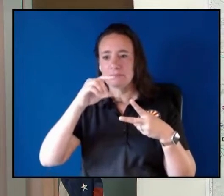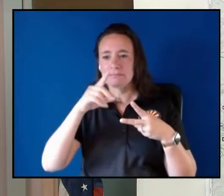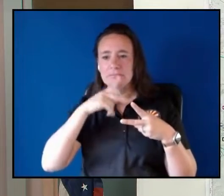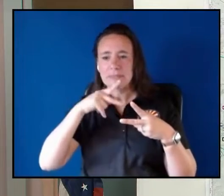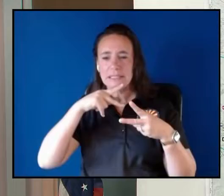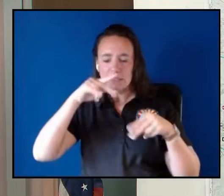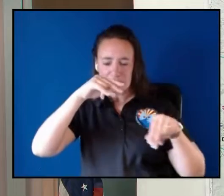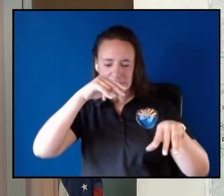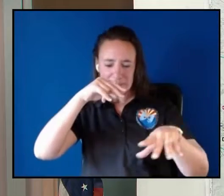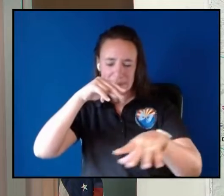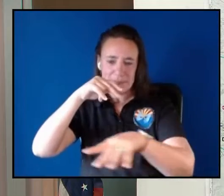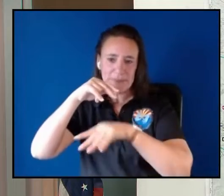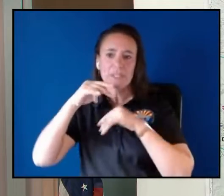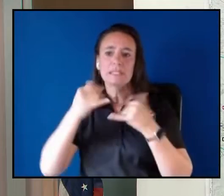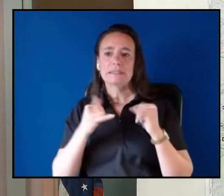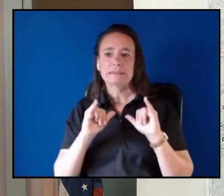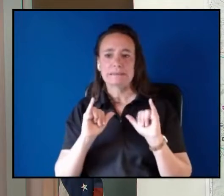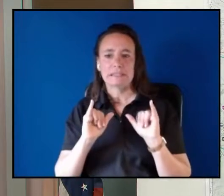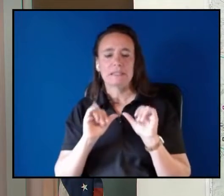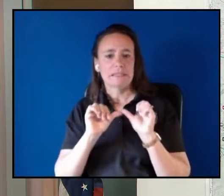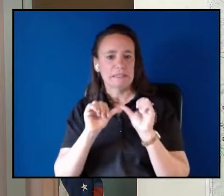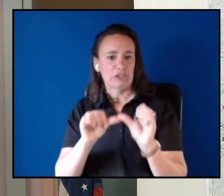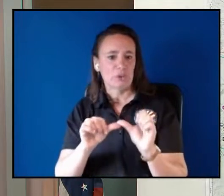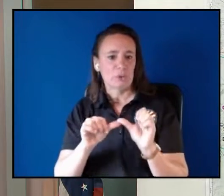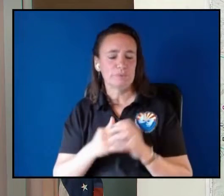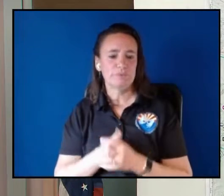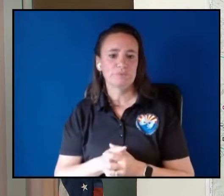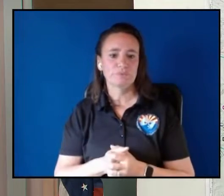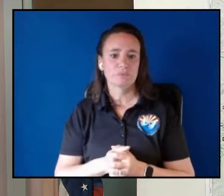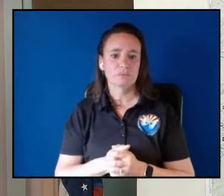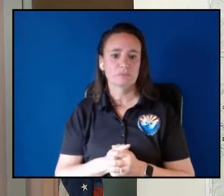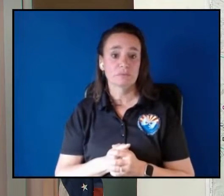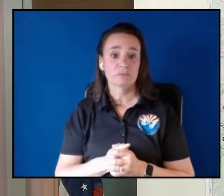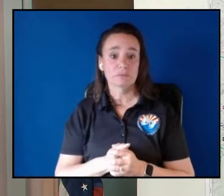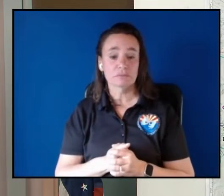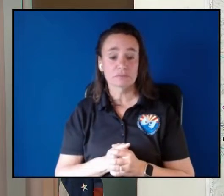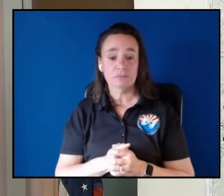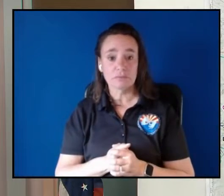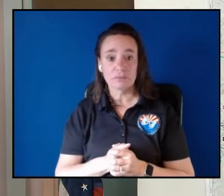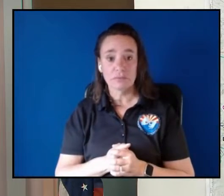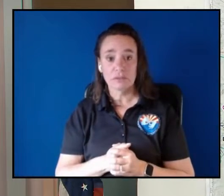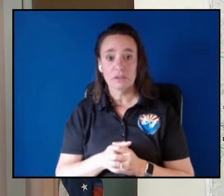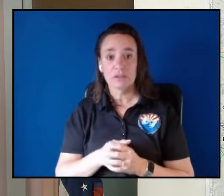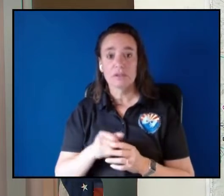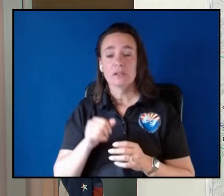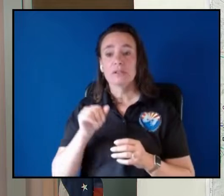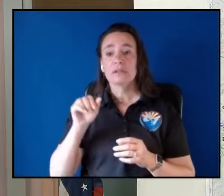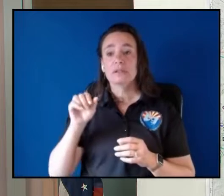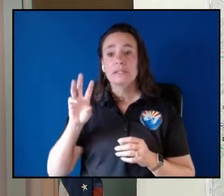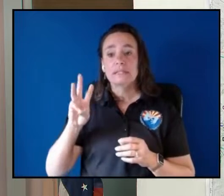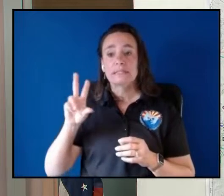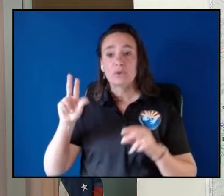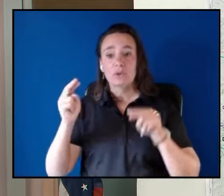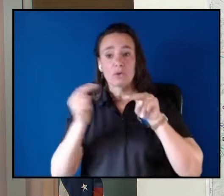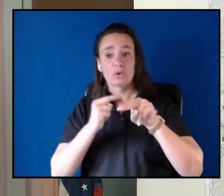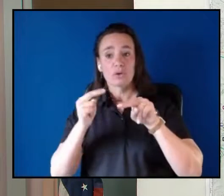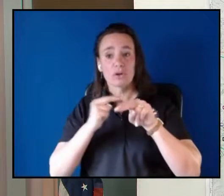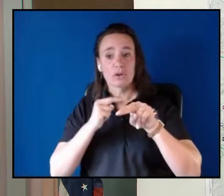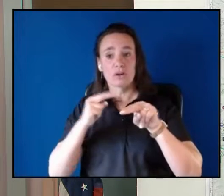Coming up into the 63 corridor and Division "Hotel", those folks are still continuing to do the structure